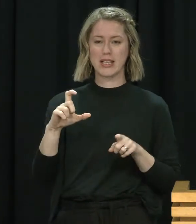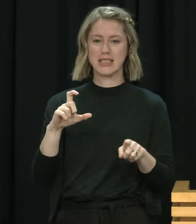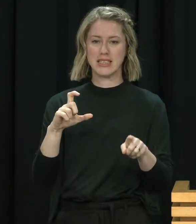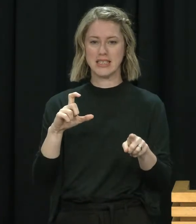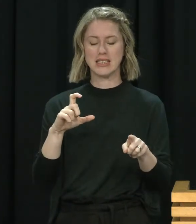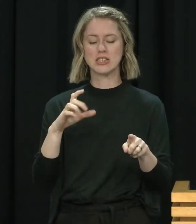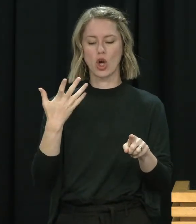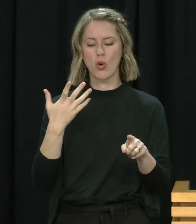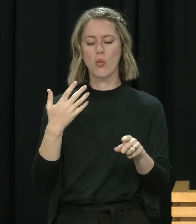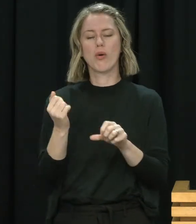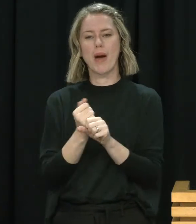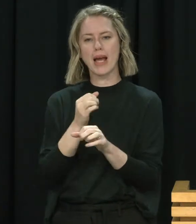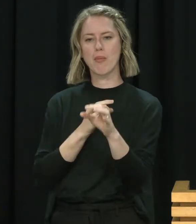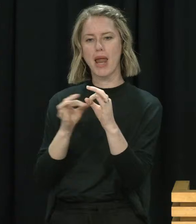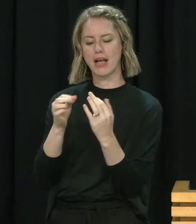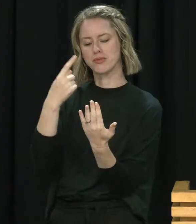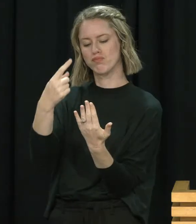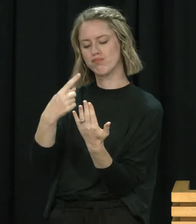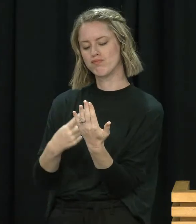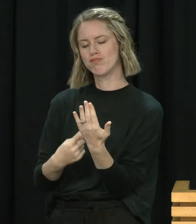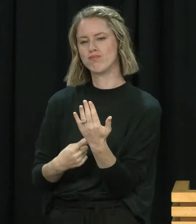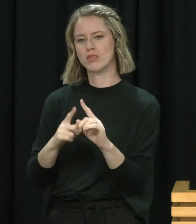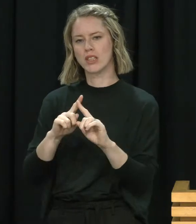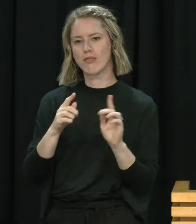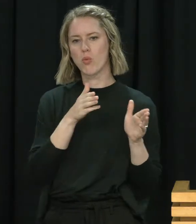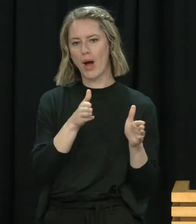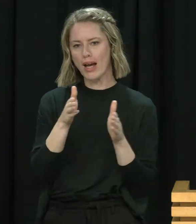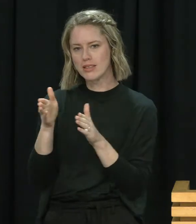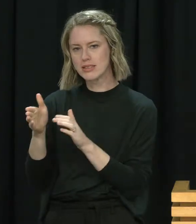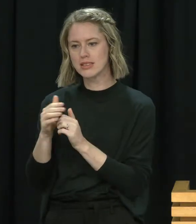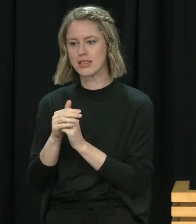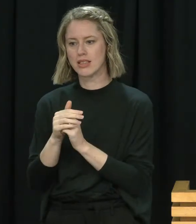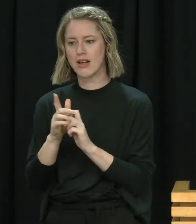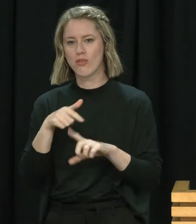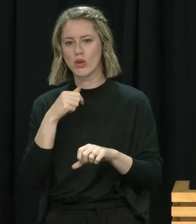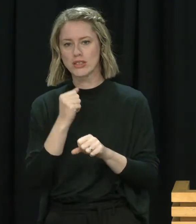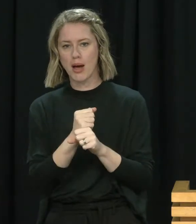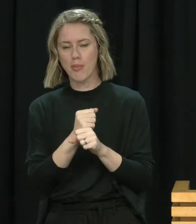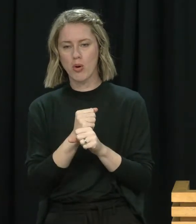might not be in the same position there as we were with